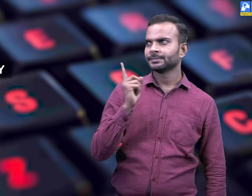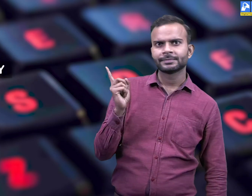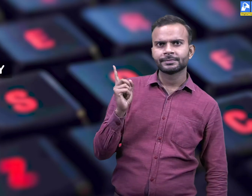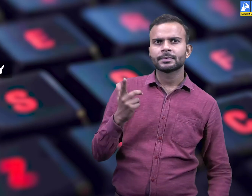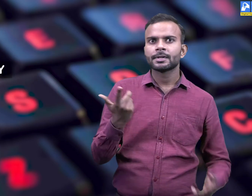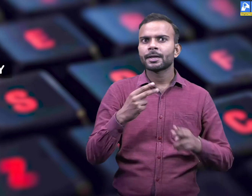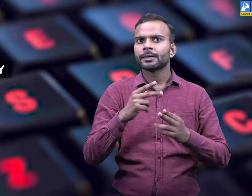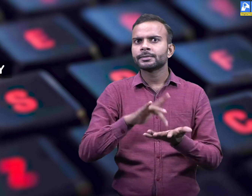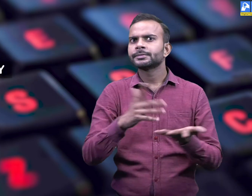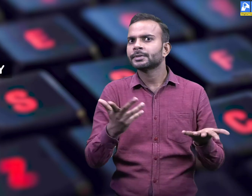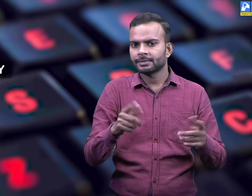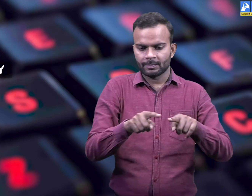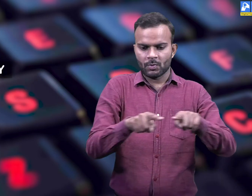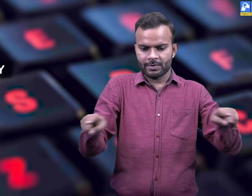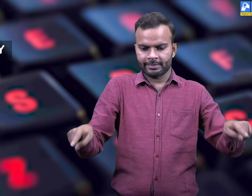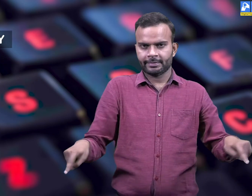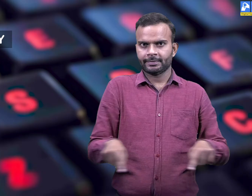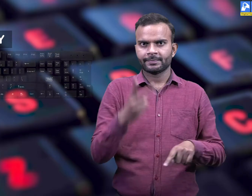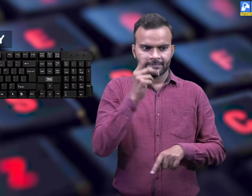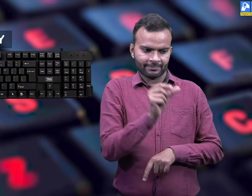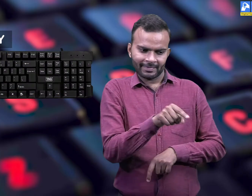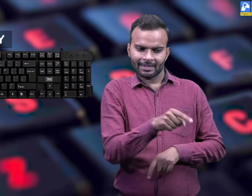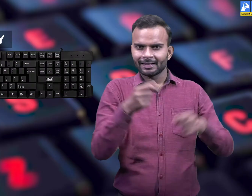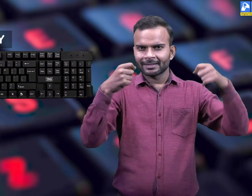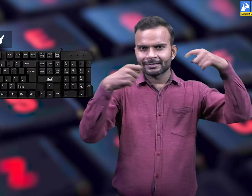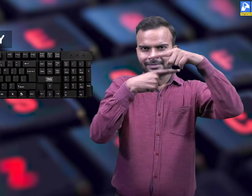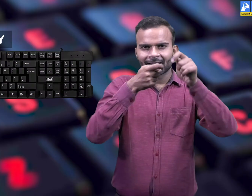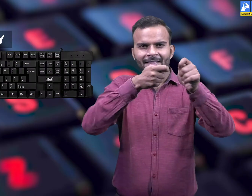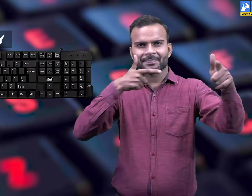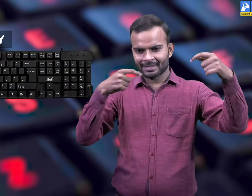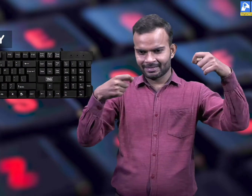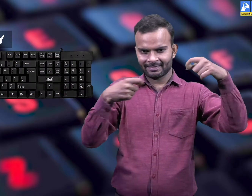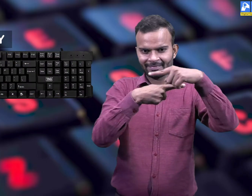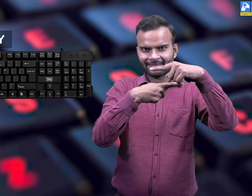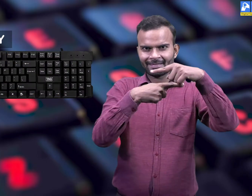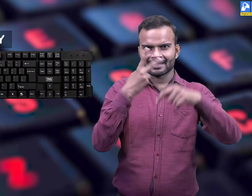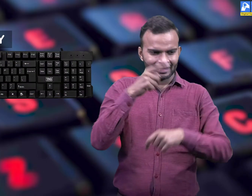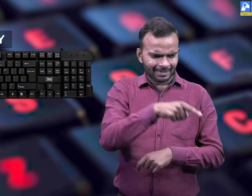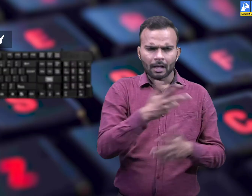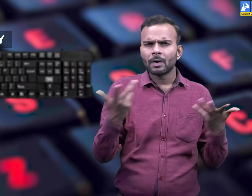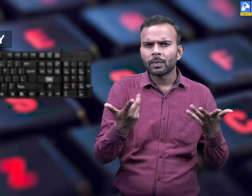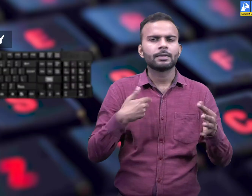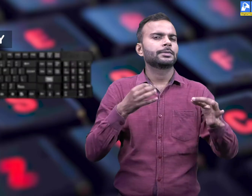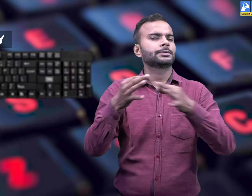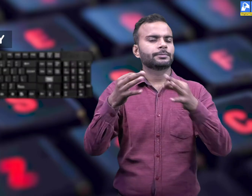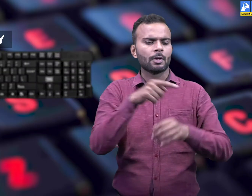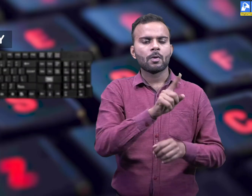7. Tab key You can find the tab key on the left side of the keyboard marked with left and right arrow.